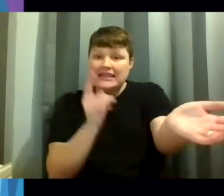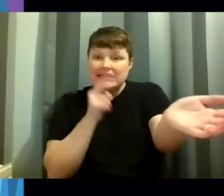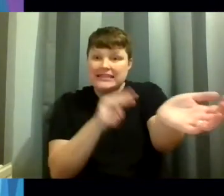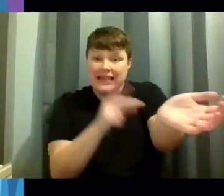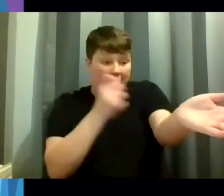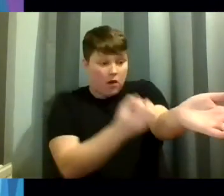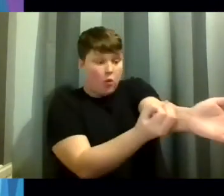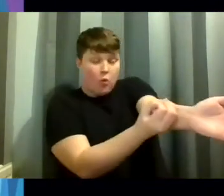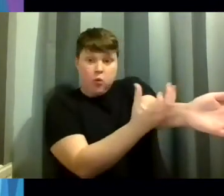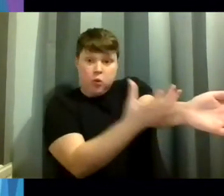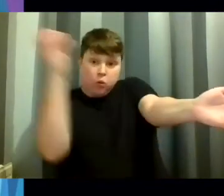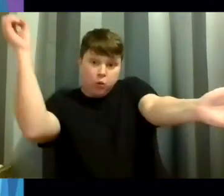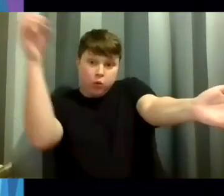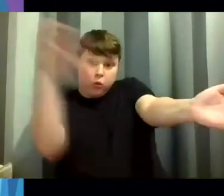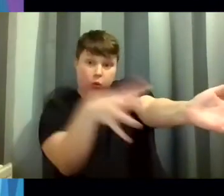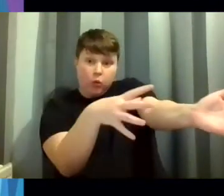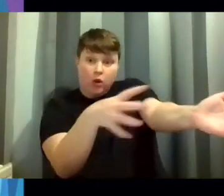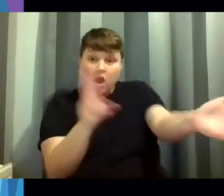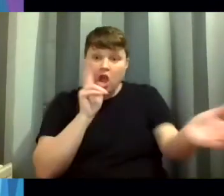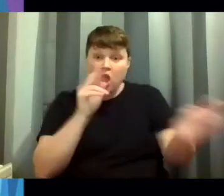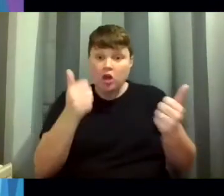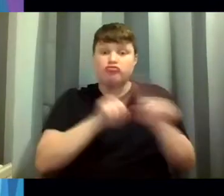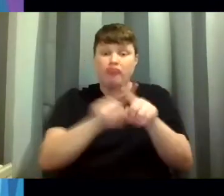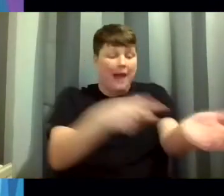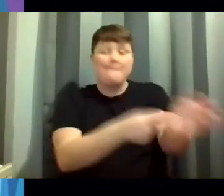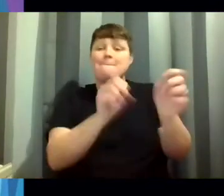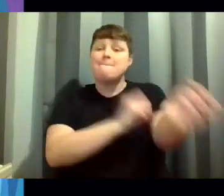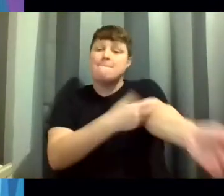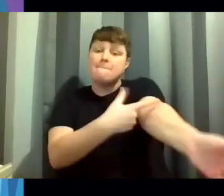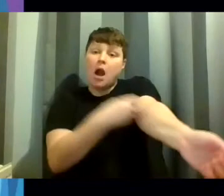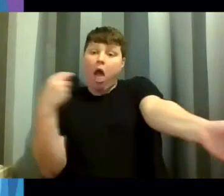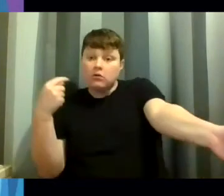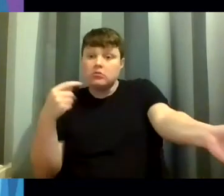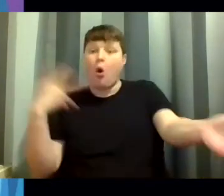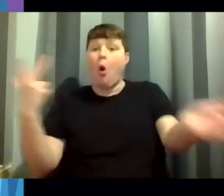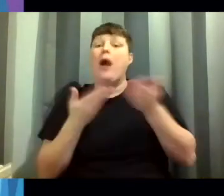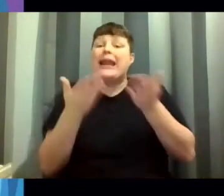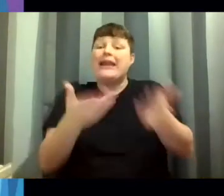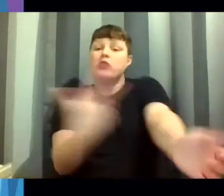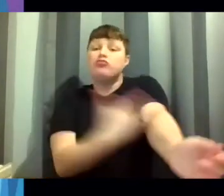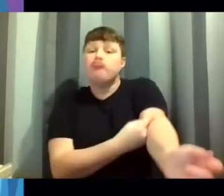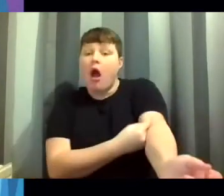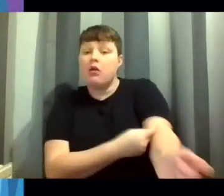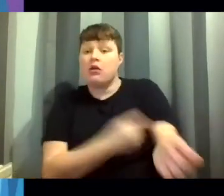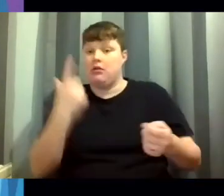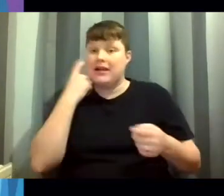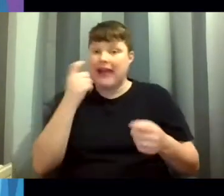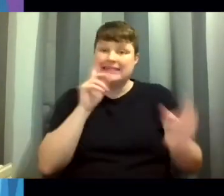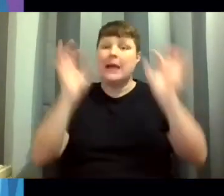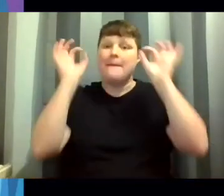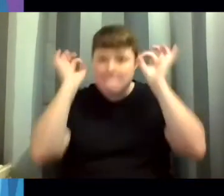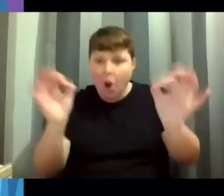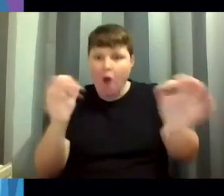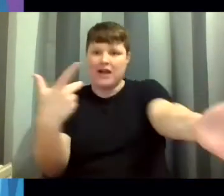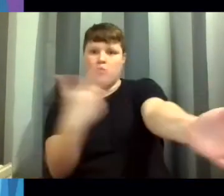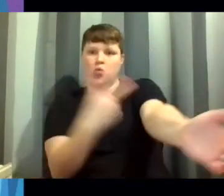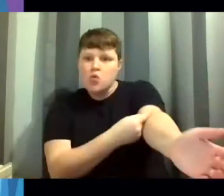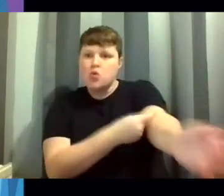either extract blood or deliver a drug we are able to target precisely the cardiovascular system.